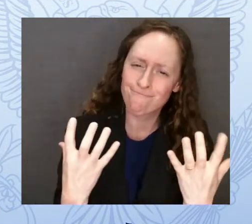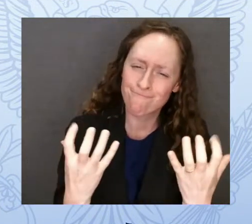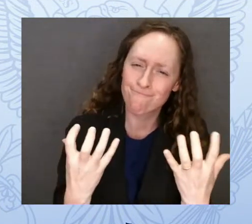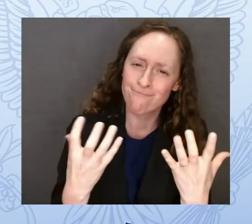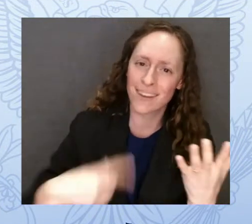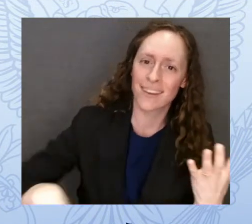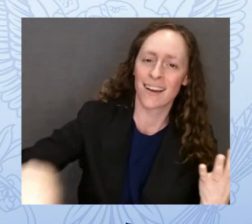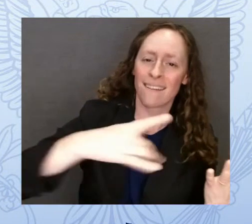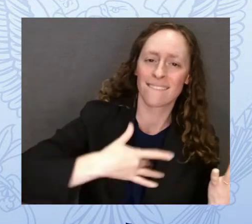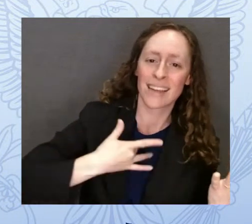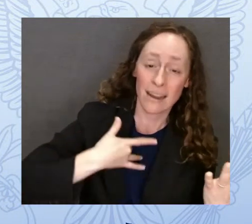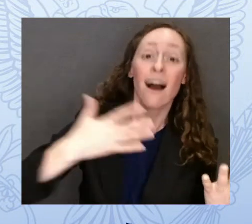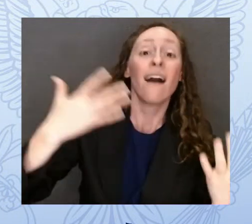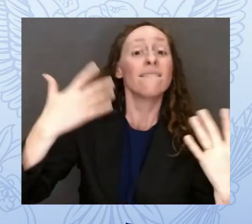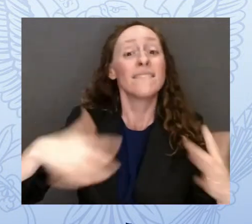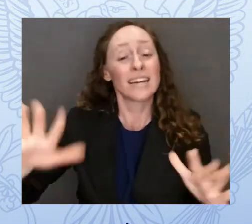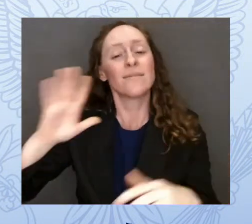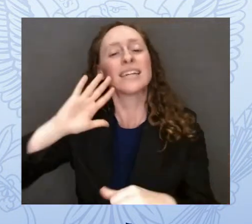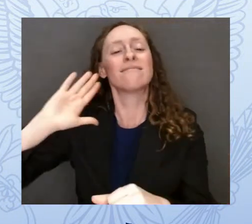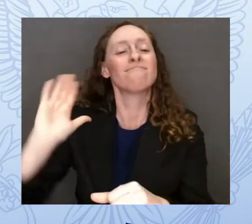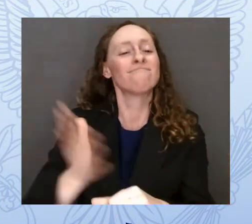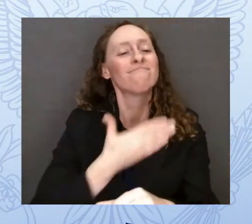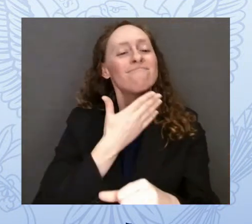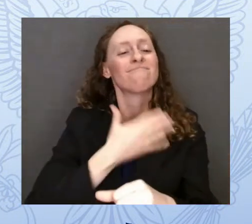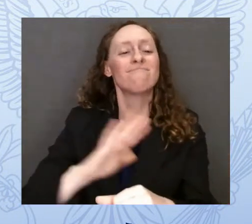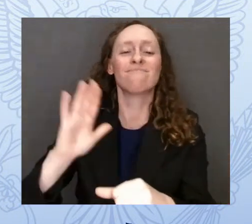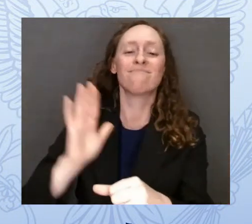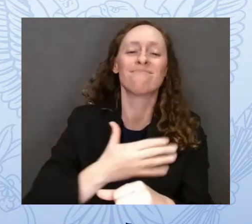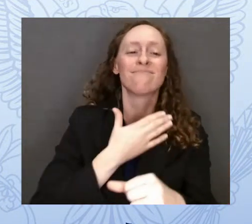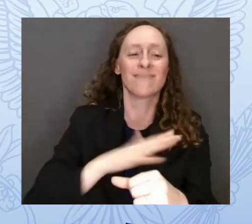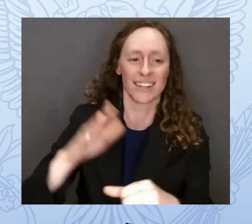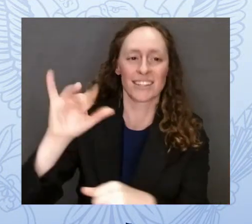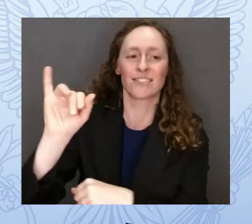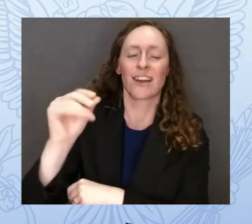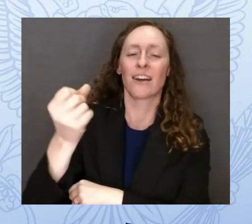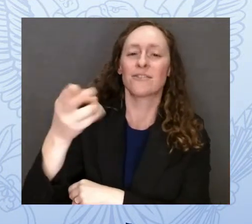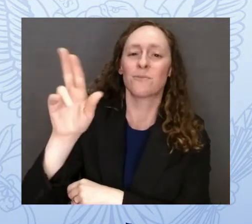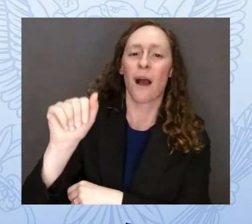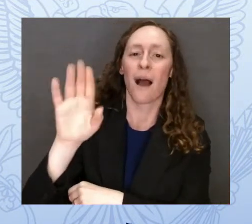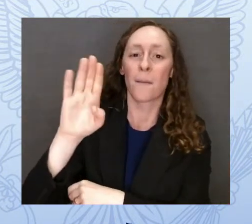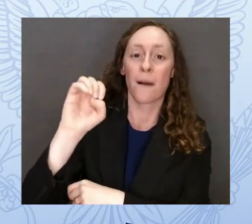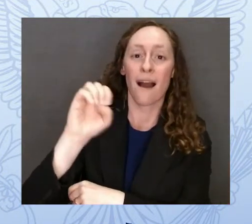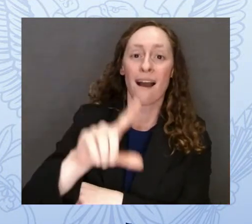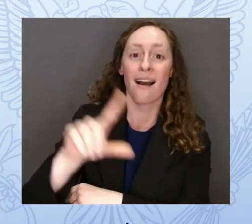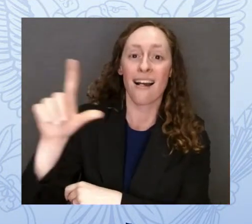His performance will be followed by Penn Masala, a South Asian acapella group